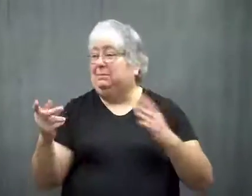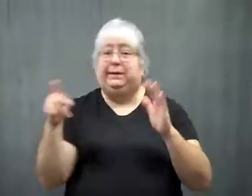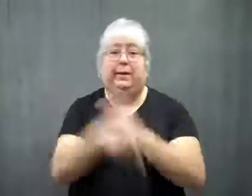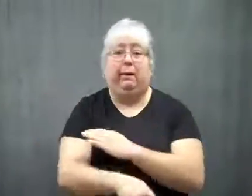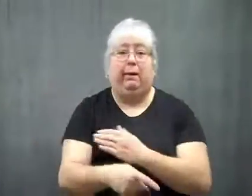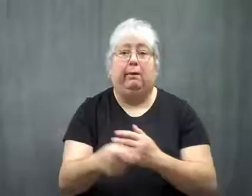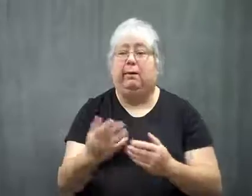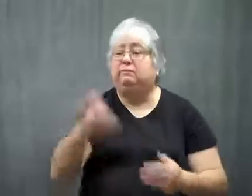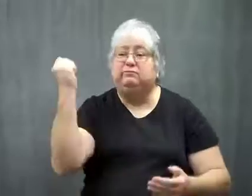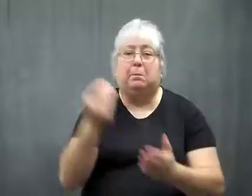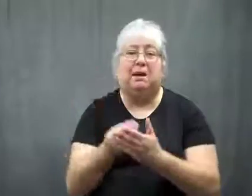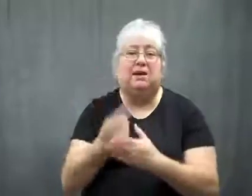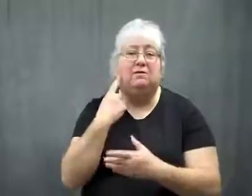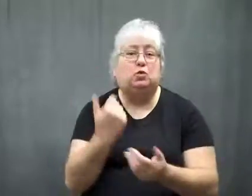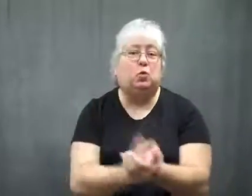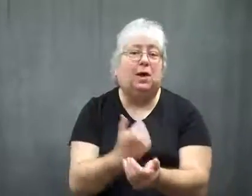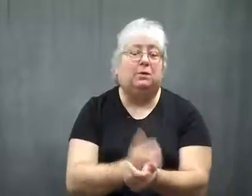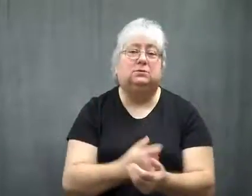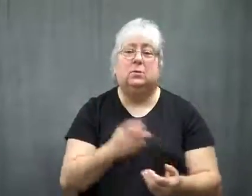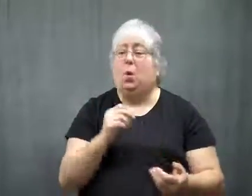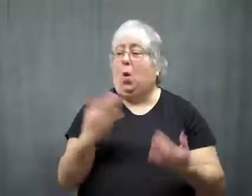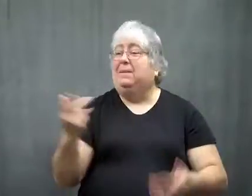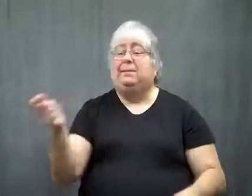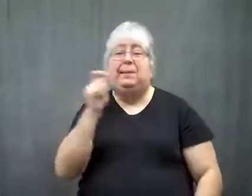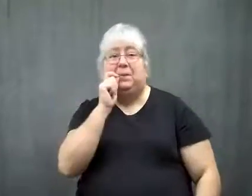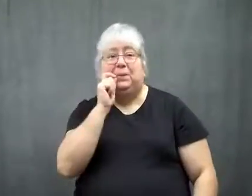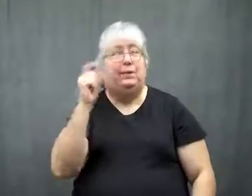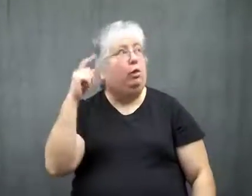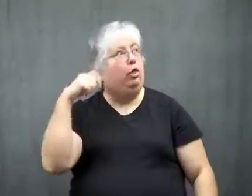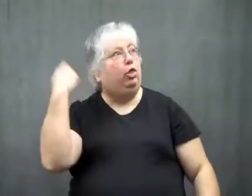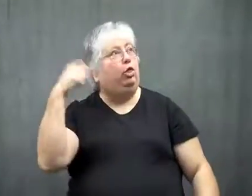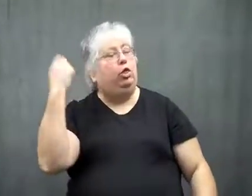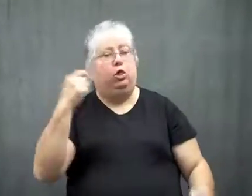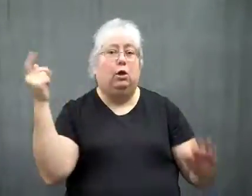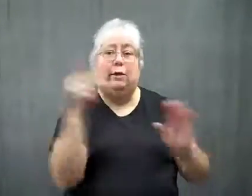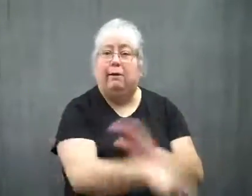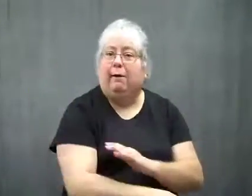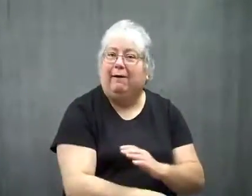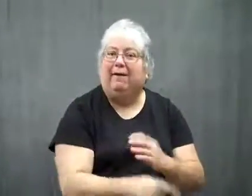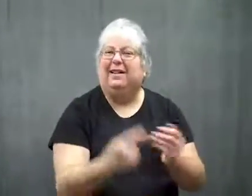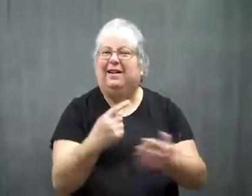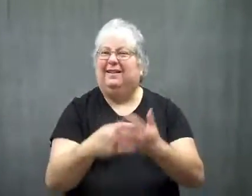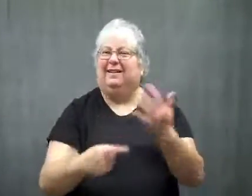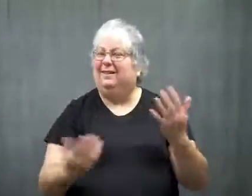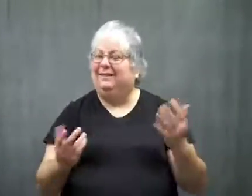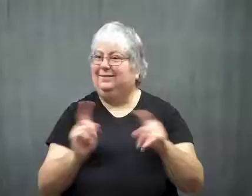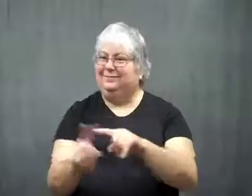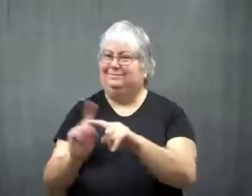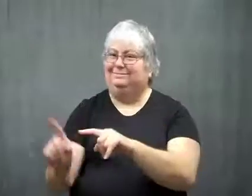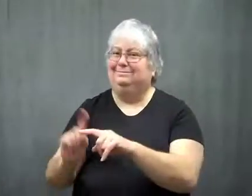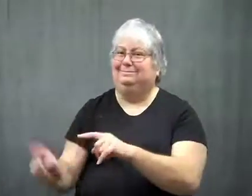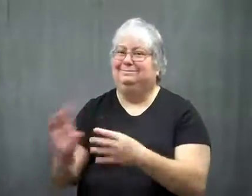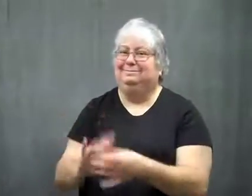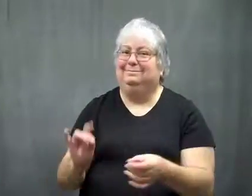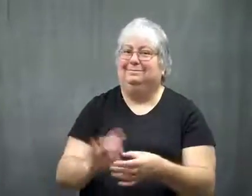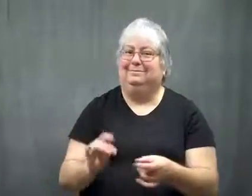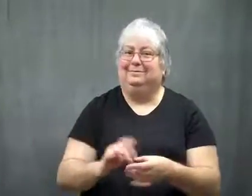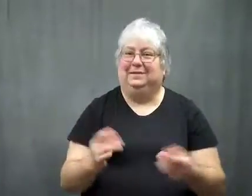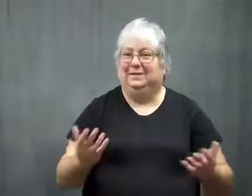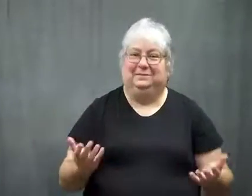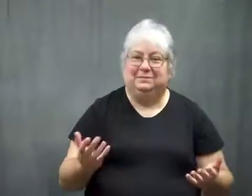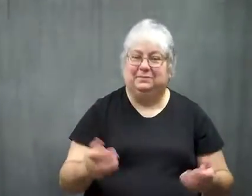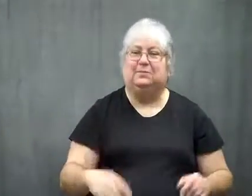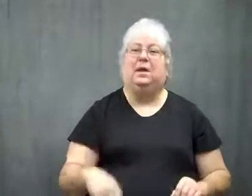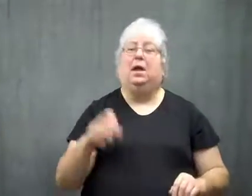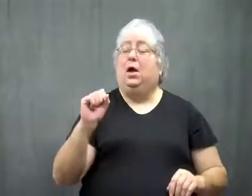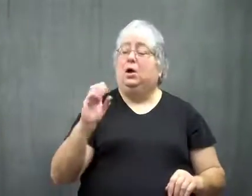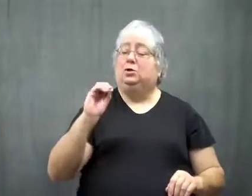Other theories were that she was killed for drugs, or the killers were high and crazy on pot.